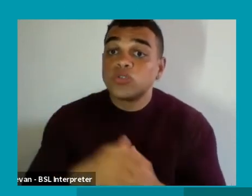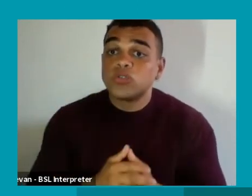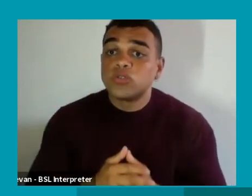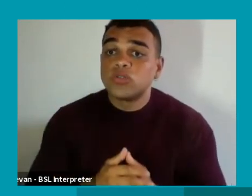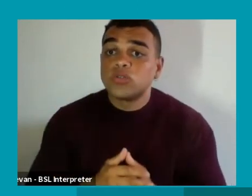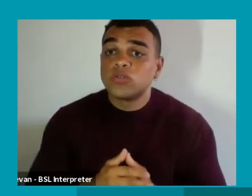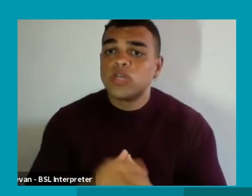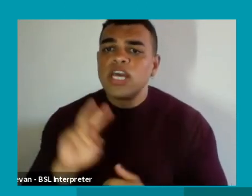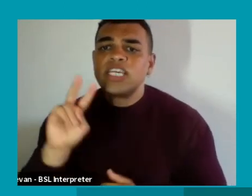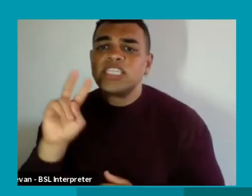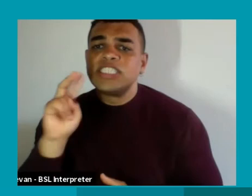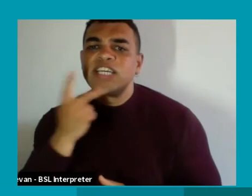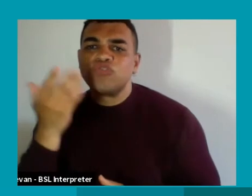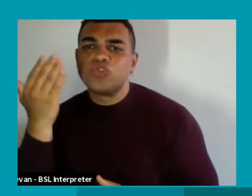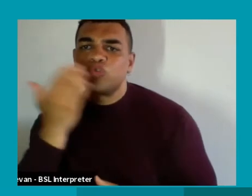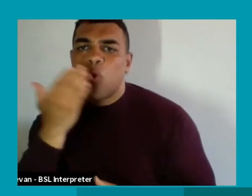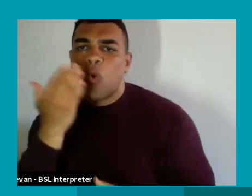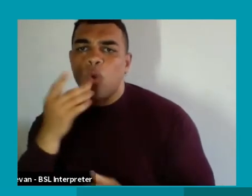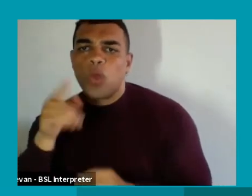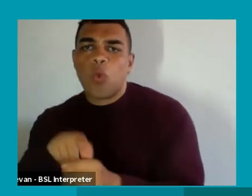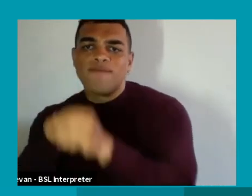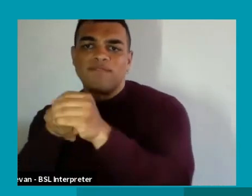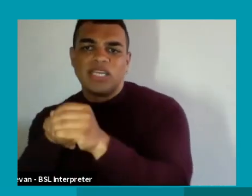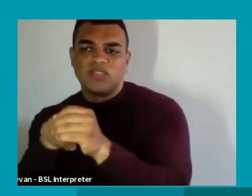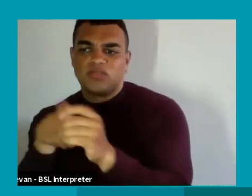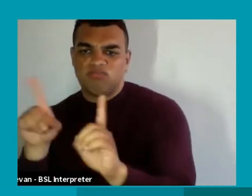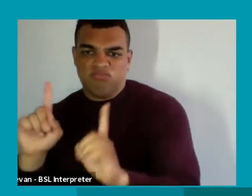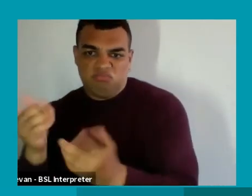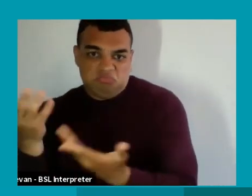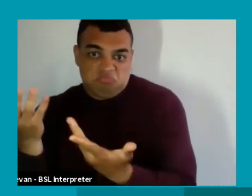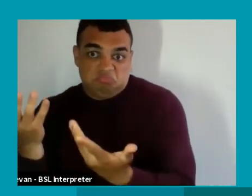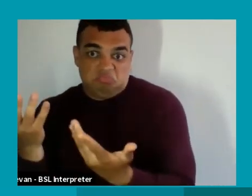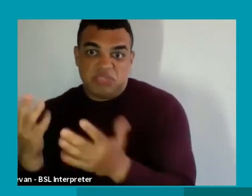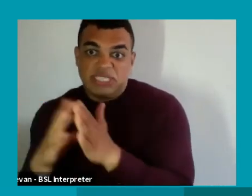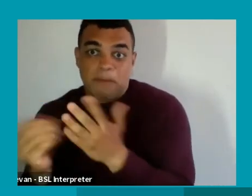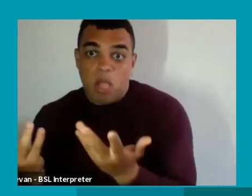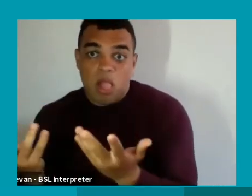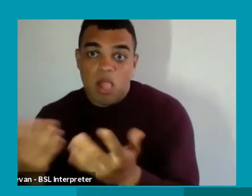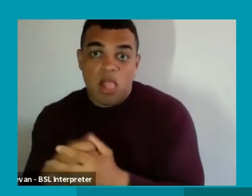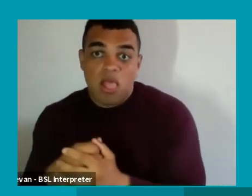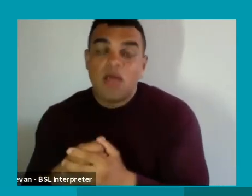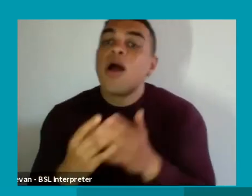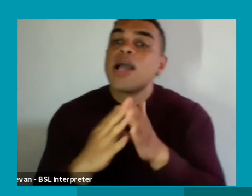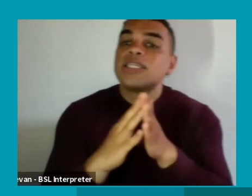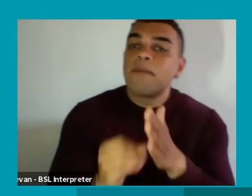qualifications that you said university graduates can remove from their CV? So that's things like GCSE's